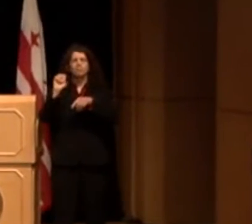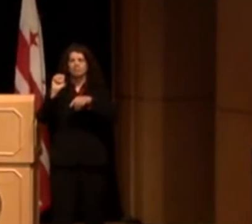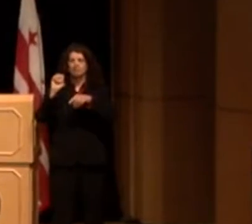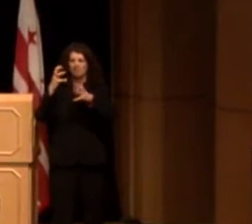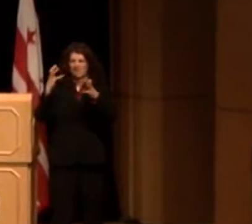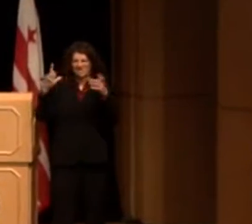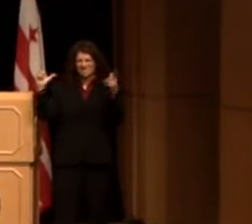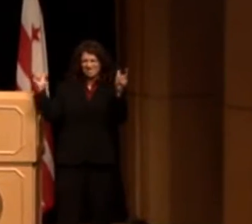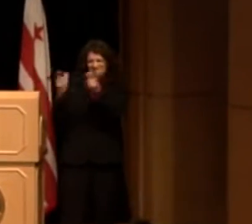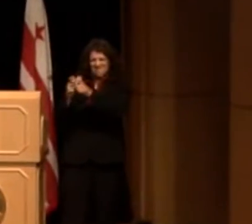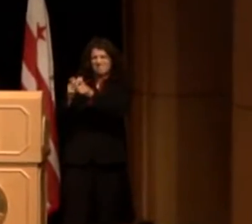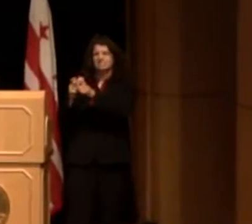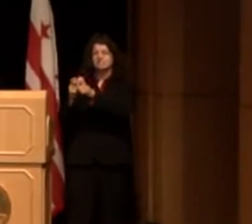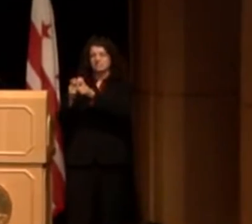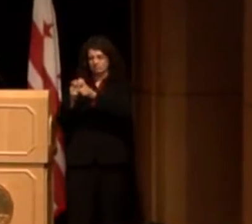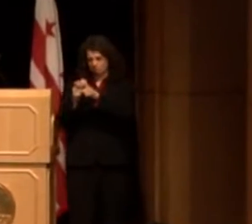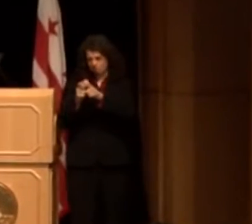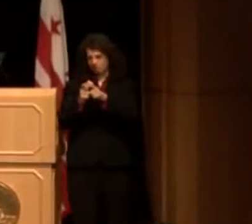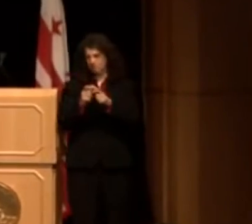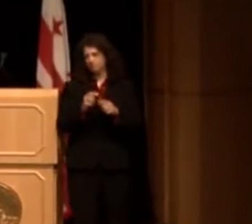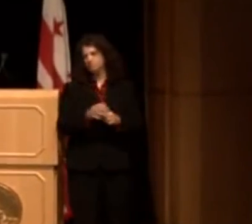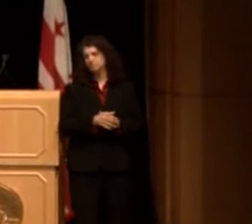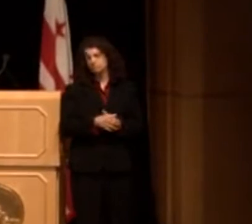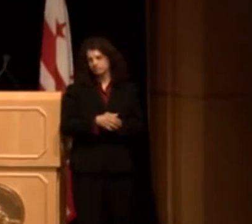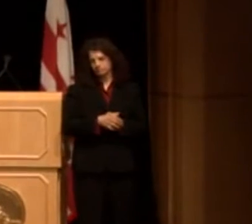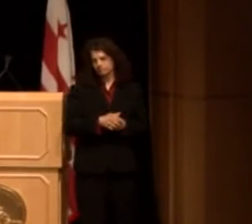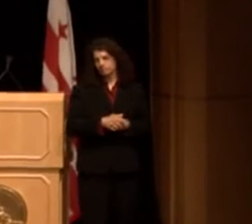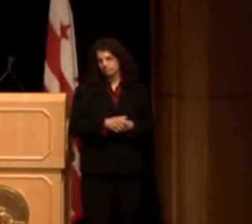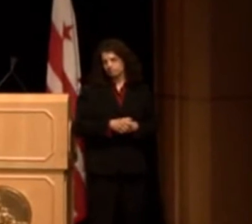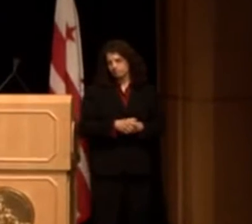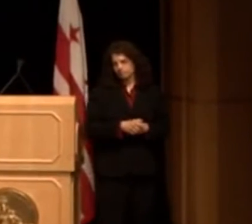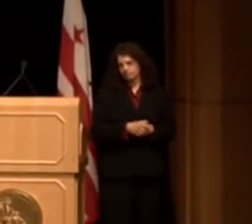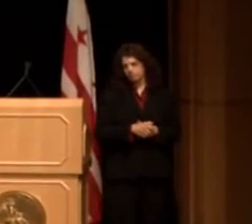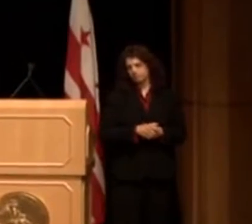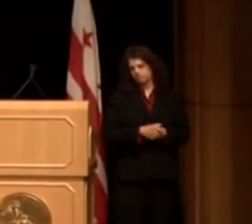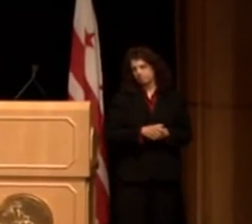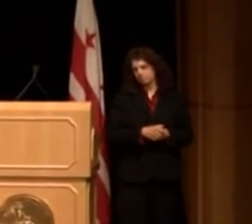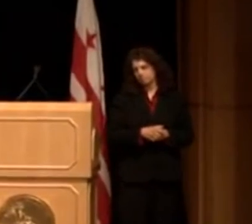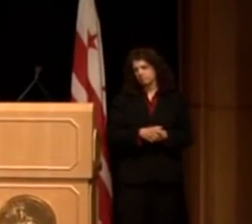PARTICULAR THAT WE ARE INCREASINGLY FOCUSED ON THOSE AREAS THAT WE HAVE SOME OF THE HIGHEST UNEMPLOYMENT LEVELS